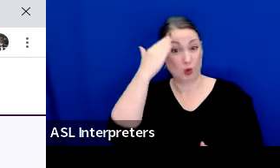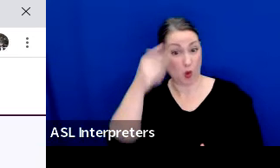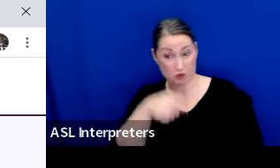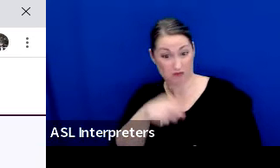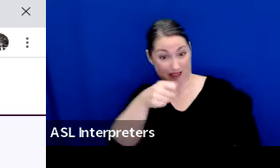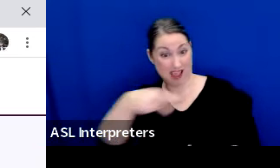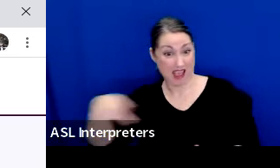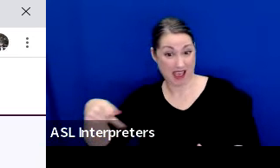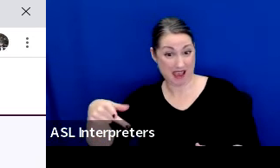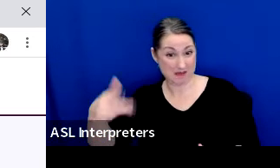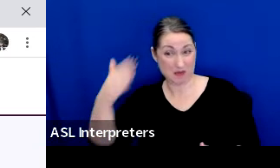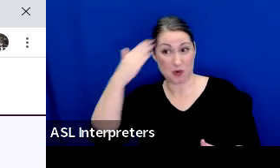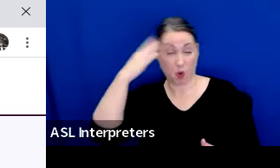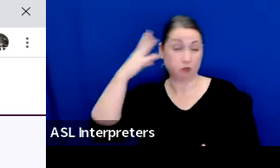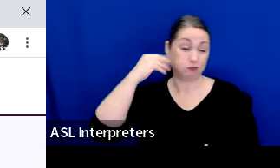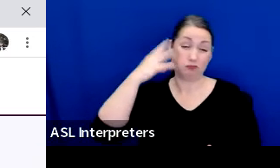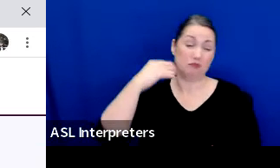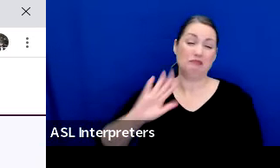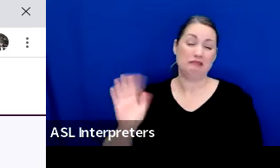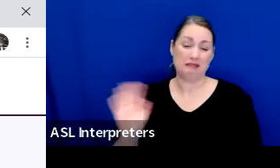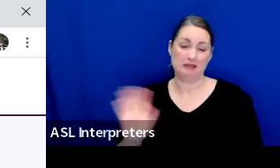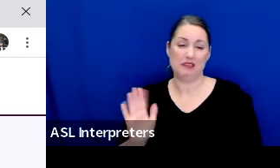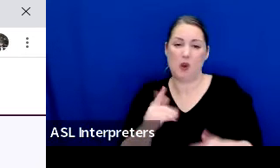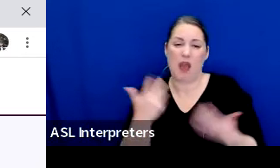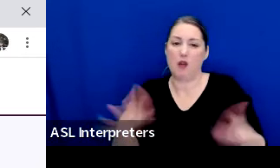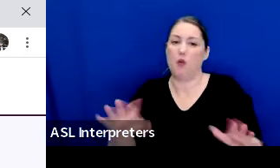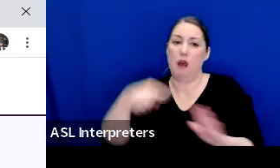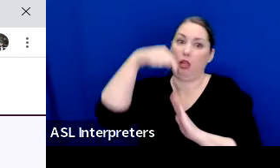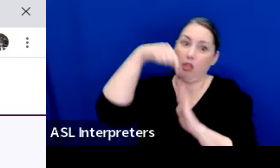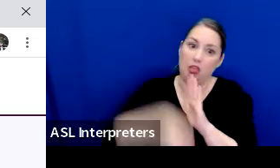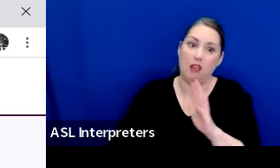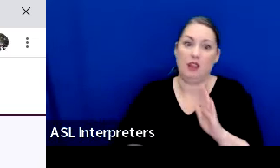Coding it for like a long time, most of you are new to this, right? I don't want to scare you.